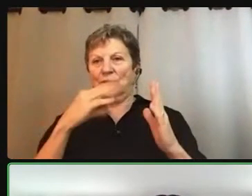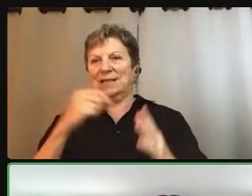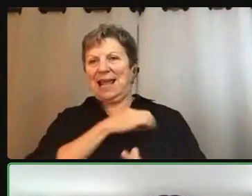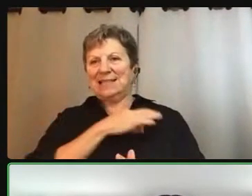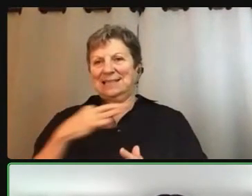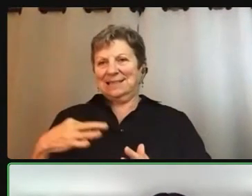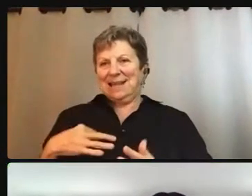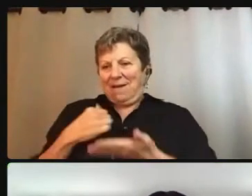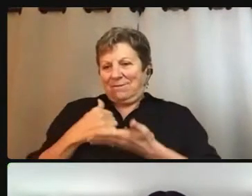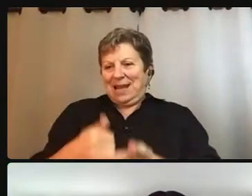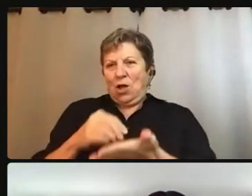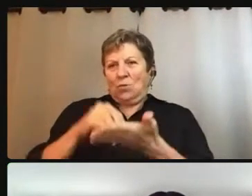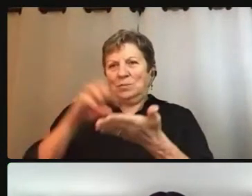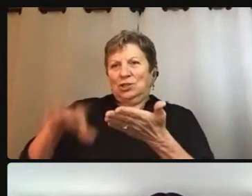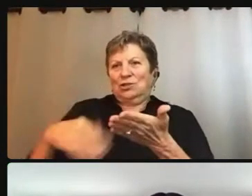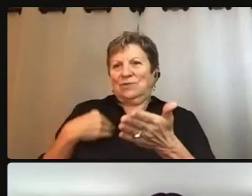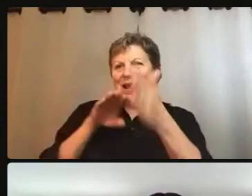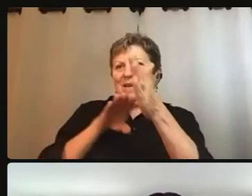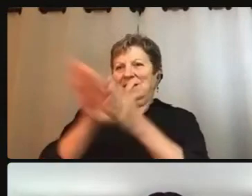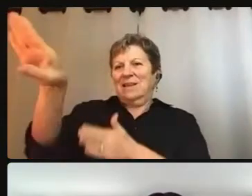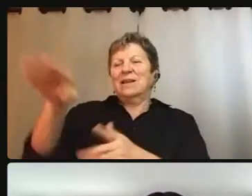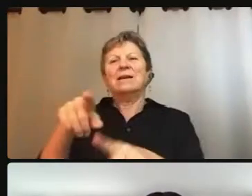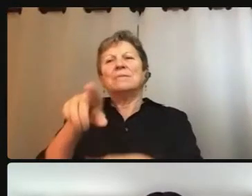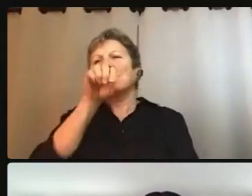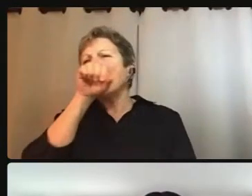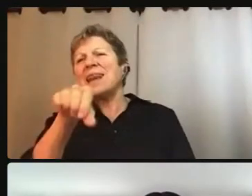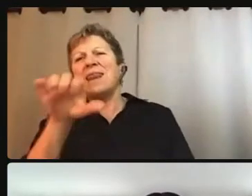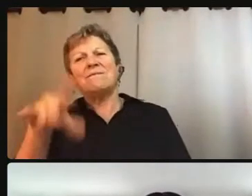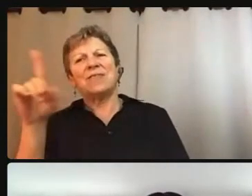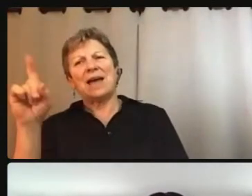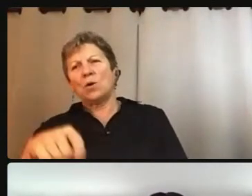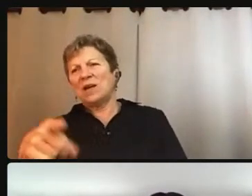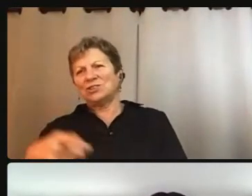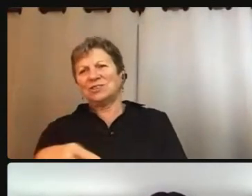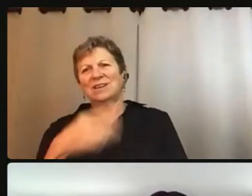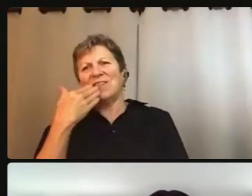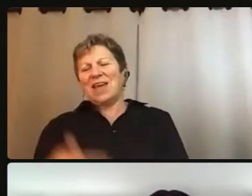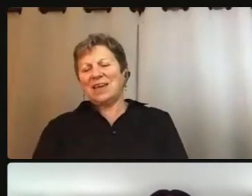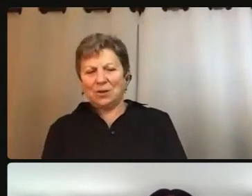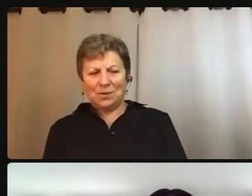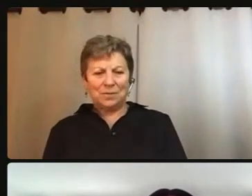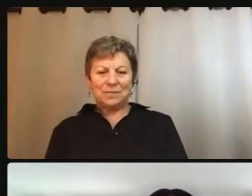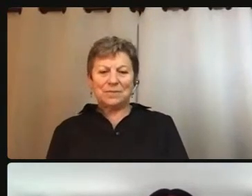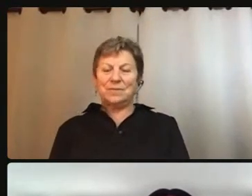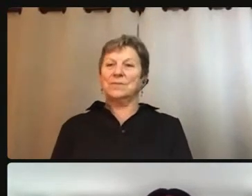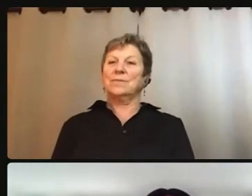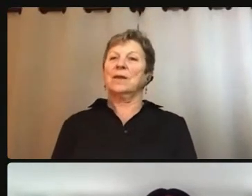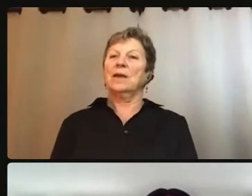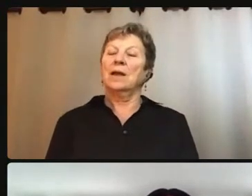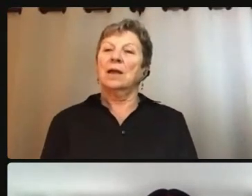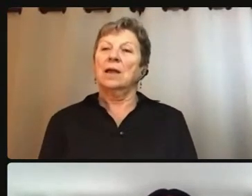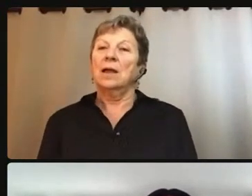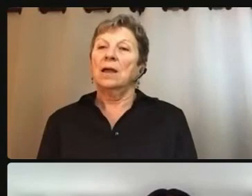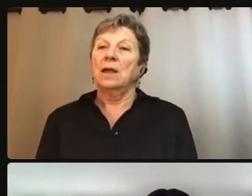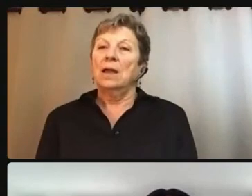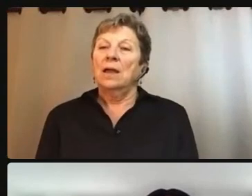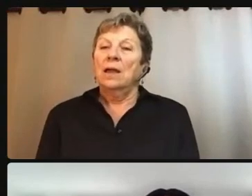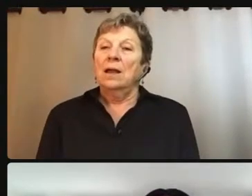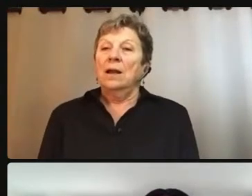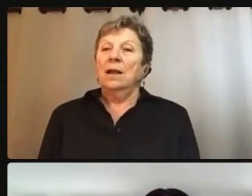COMMUNITIES CAN COME TOGETHER AS WELL? LET'S WORK WITH OUR EDUCATORS AND STAFF TO HELP ALL OUR CHILDREN HAVE A THRIVING